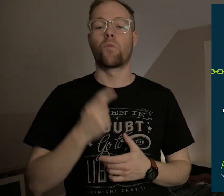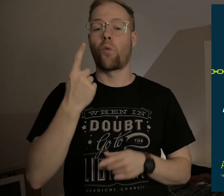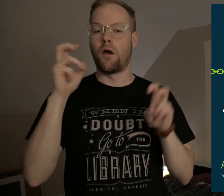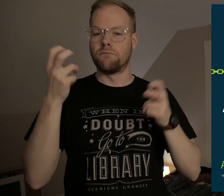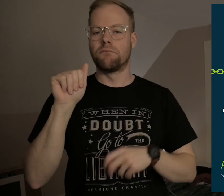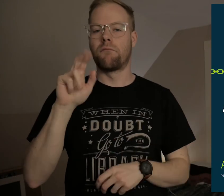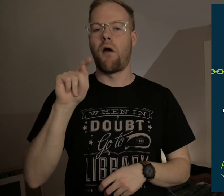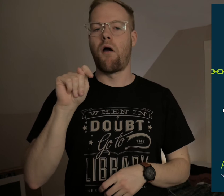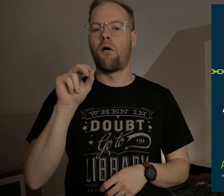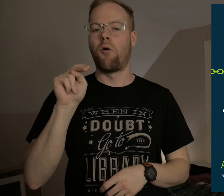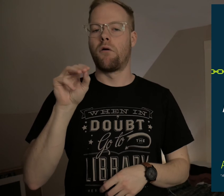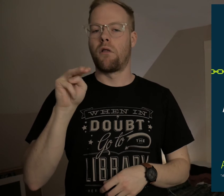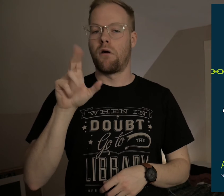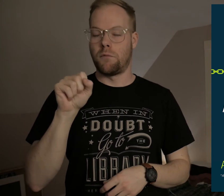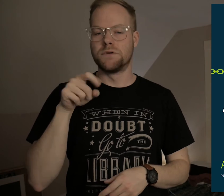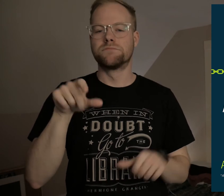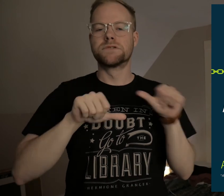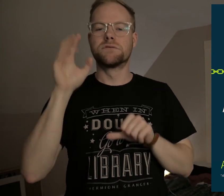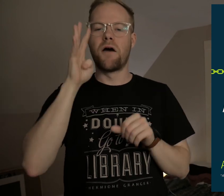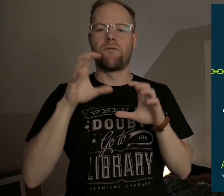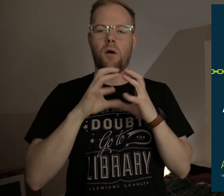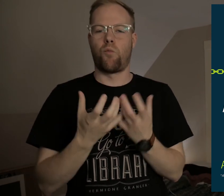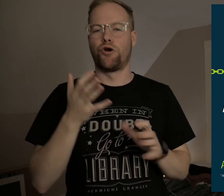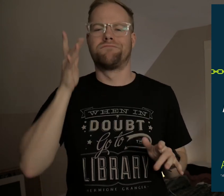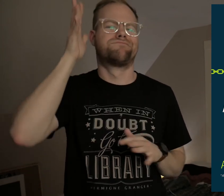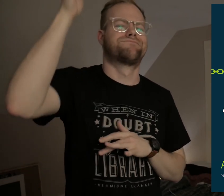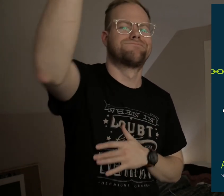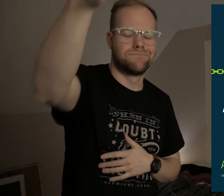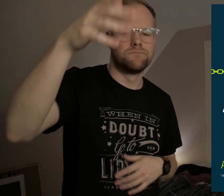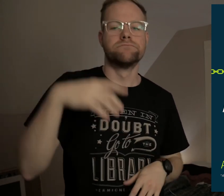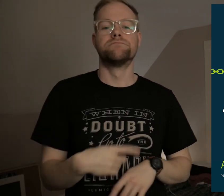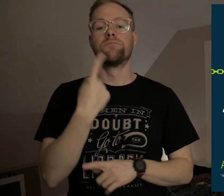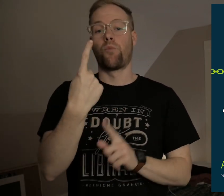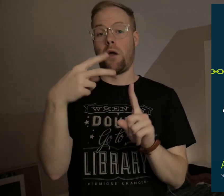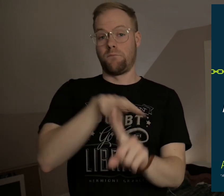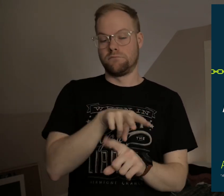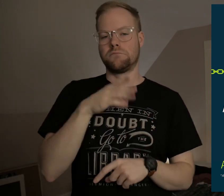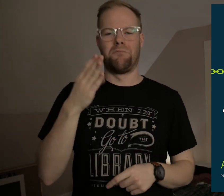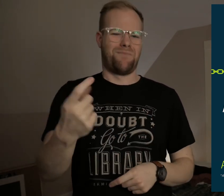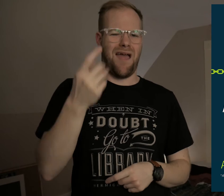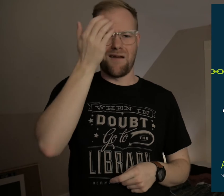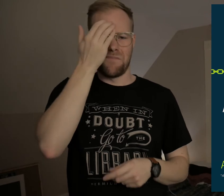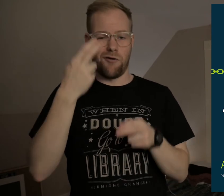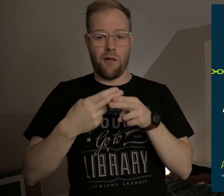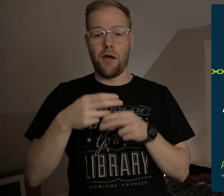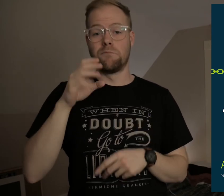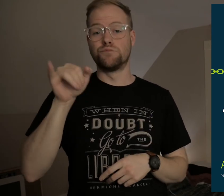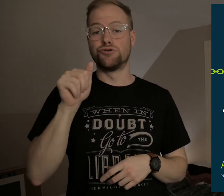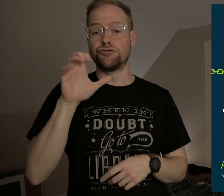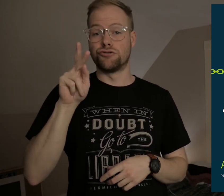One was Autonomous, a sci-fi world far in the future, and one of the perspectives is a badass pirate named Jack,